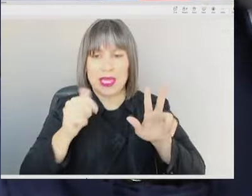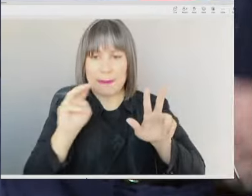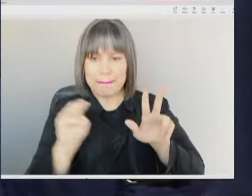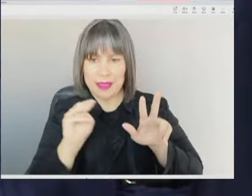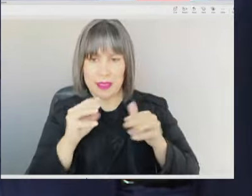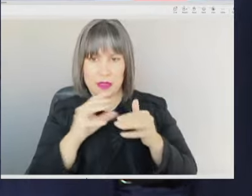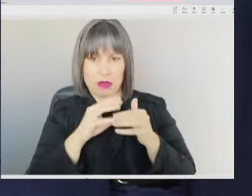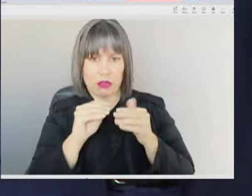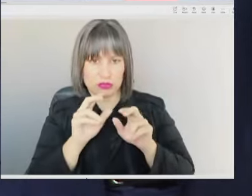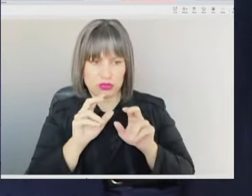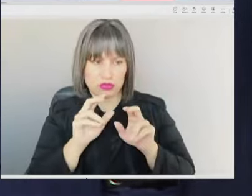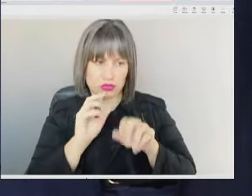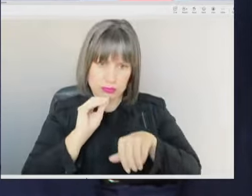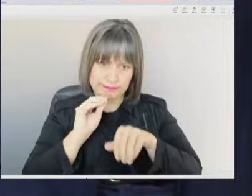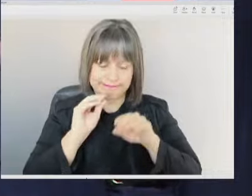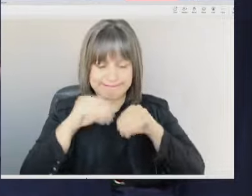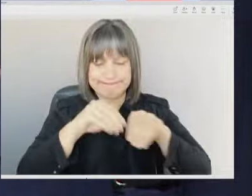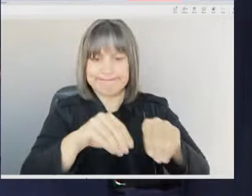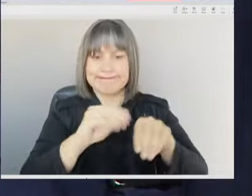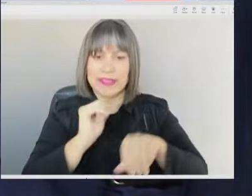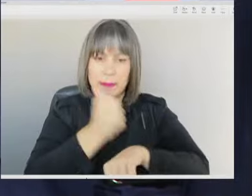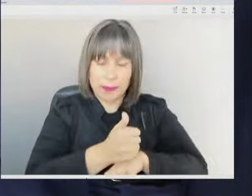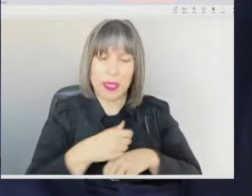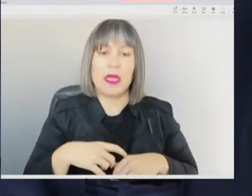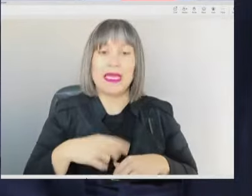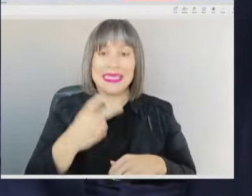You're going to see in the fact sheet, each vendor has specific details. So one of them,